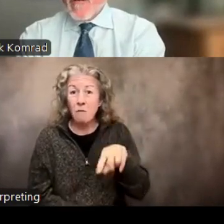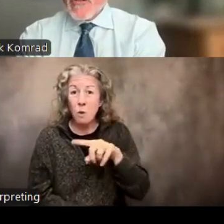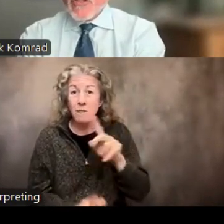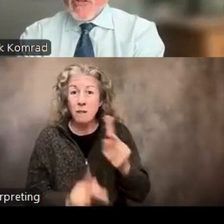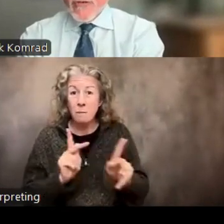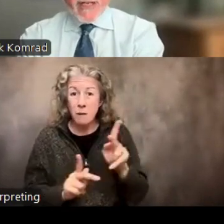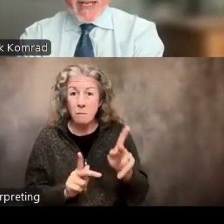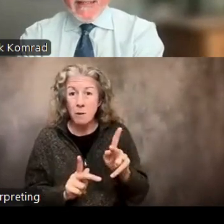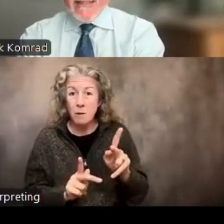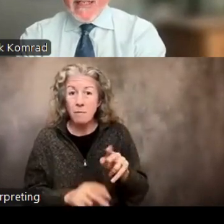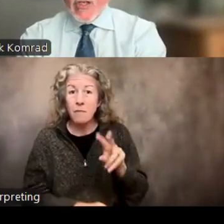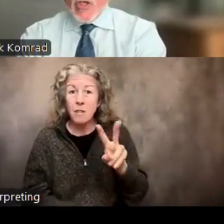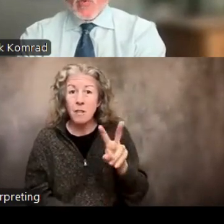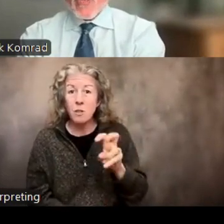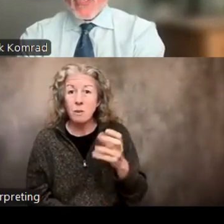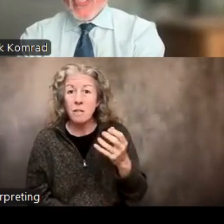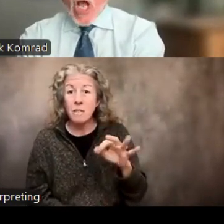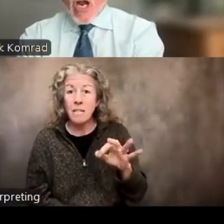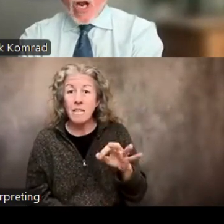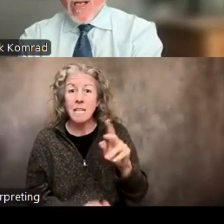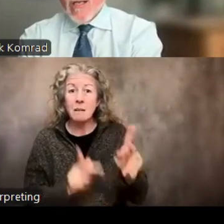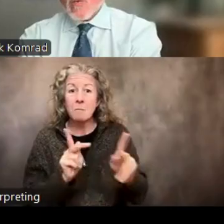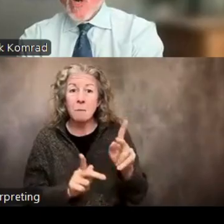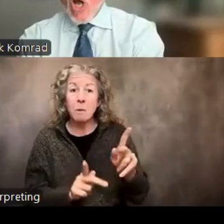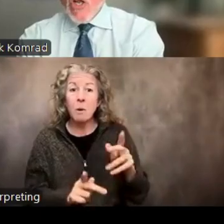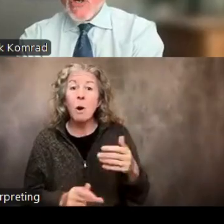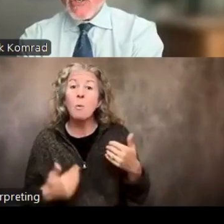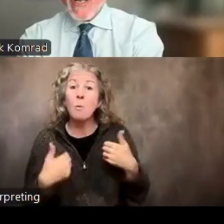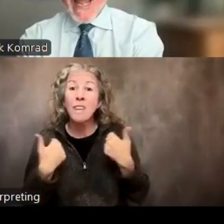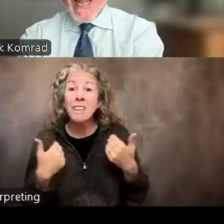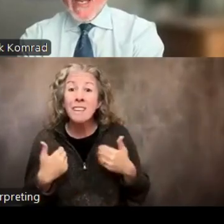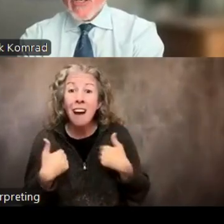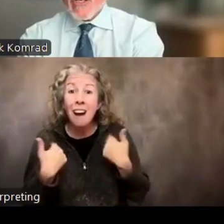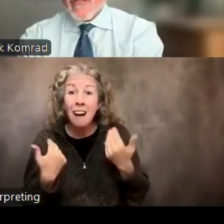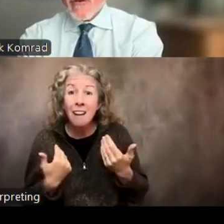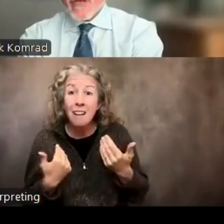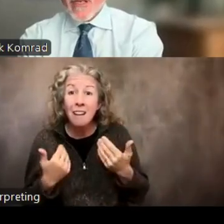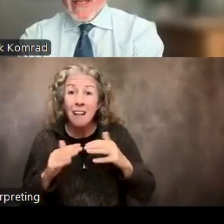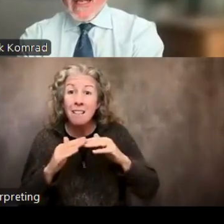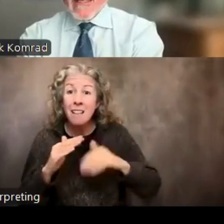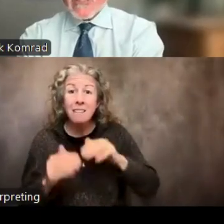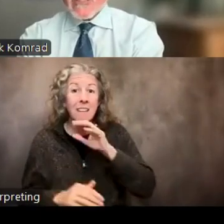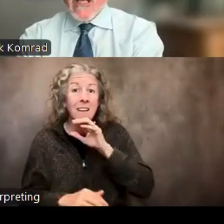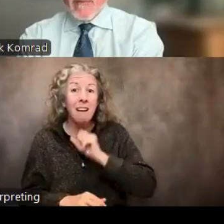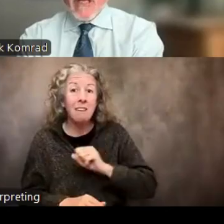those 219 were young, were under age 30. And that's becoming an